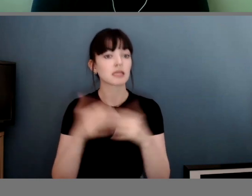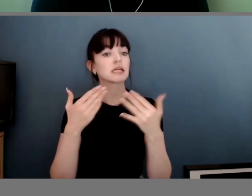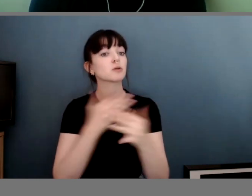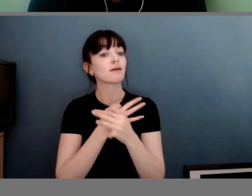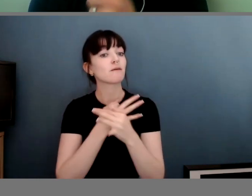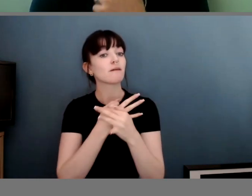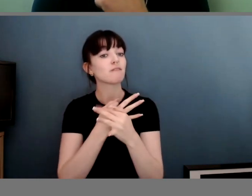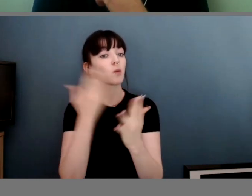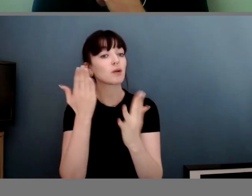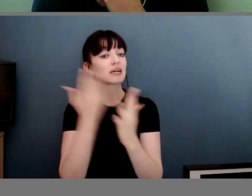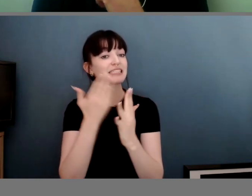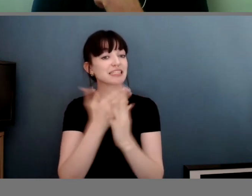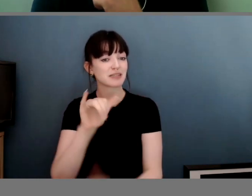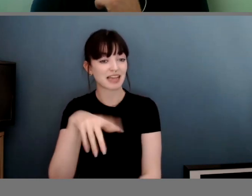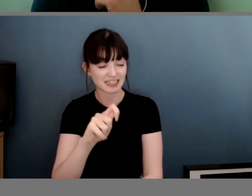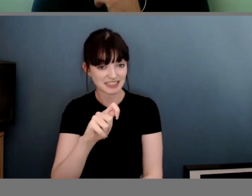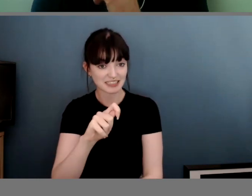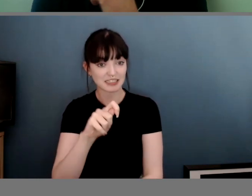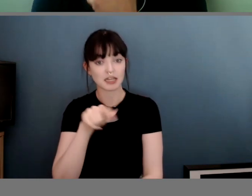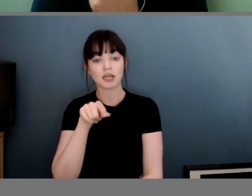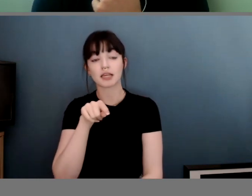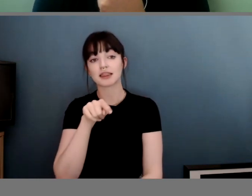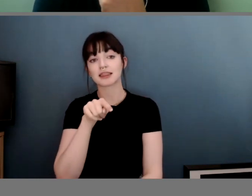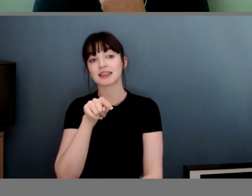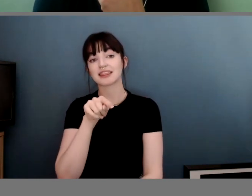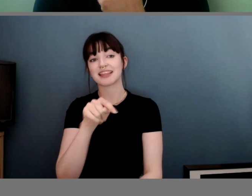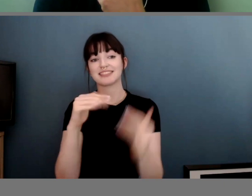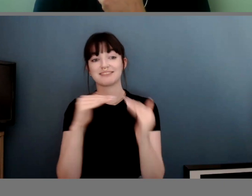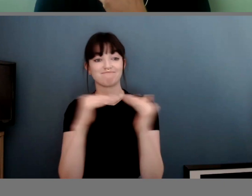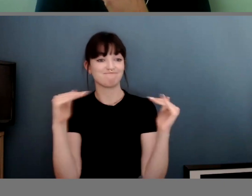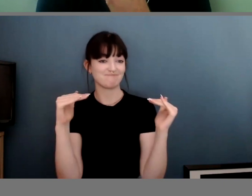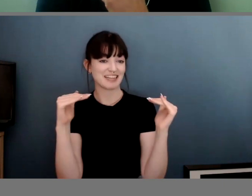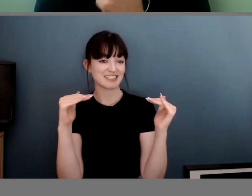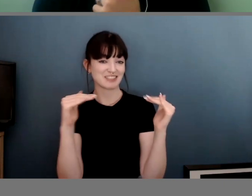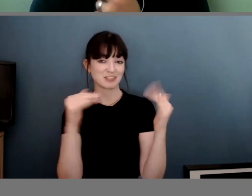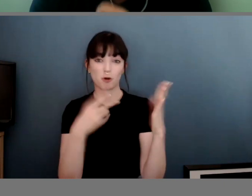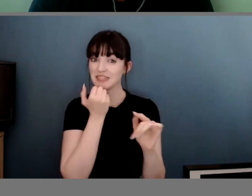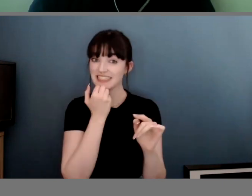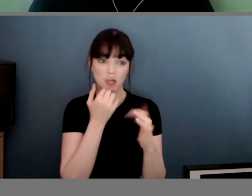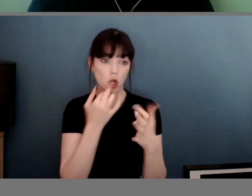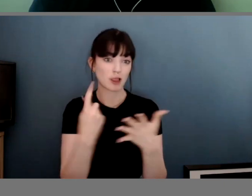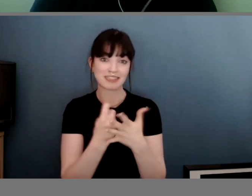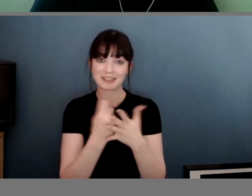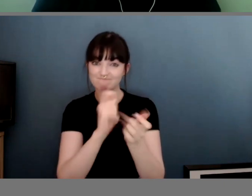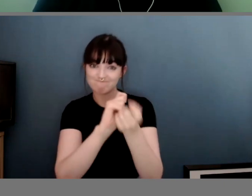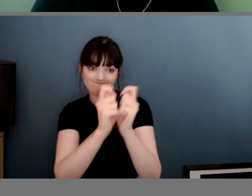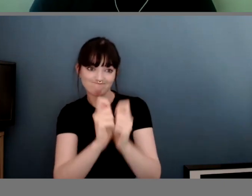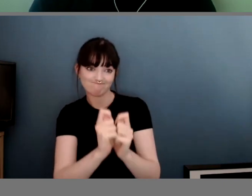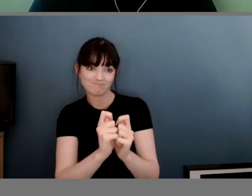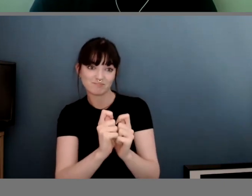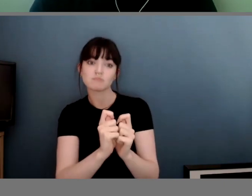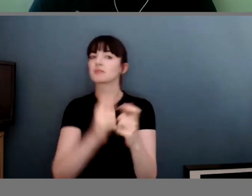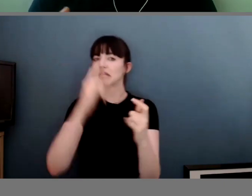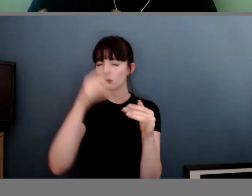this standard is being revised and amended to become a harmonized European standard